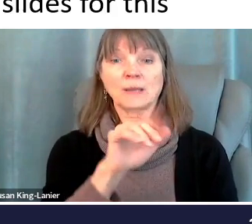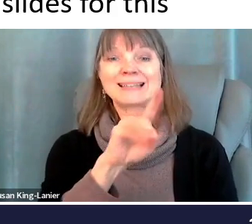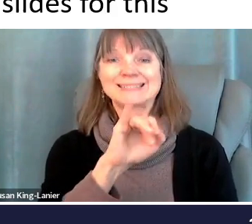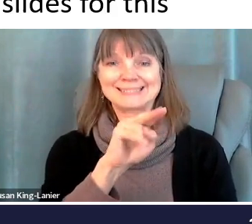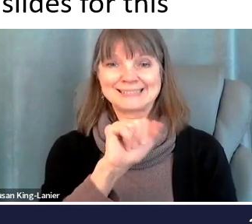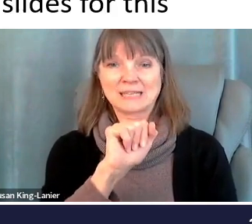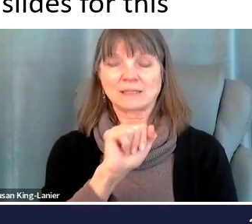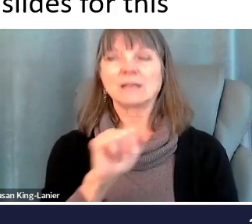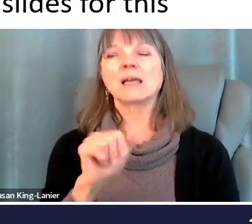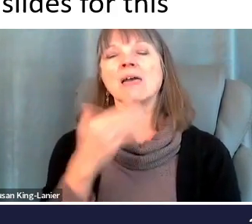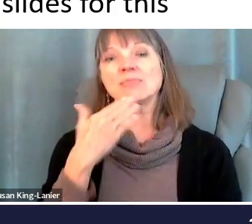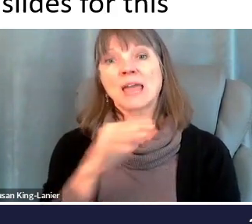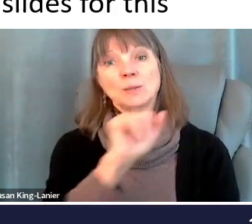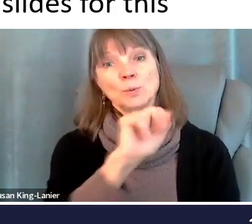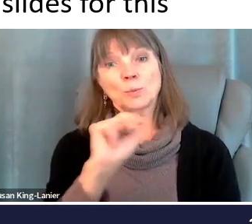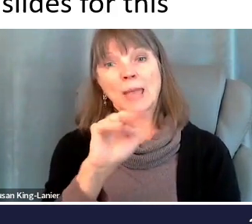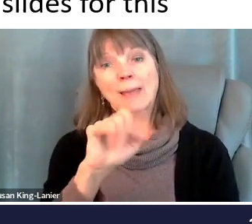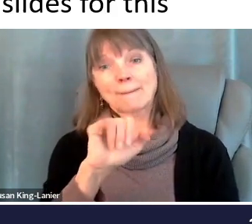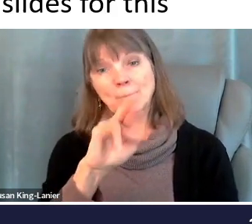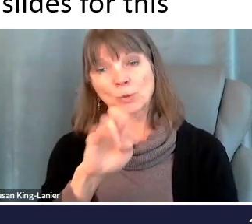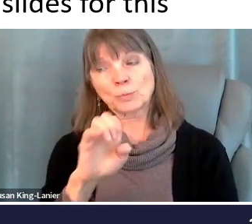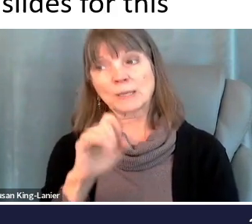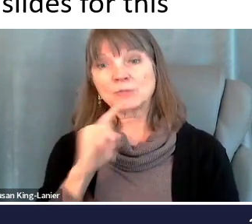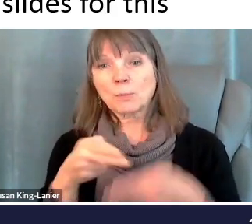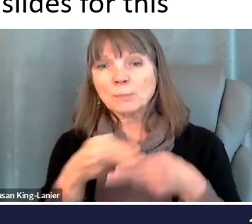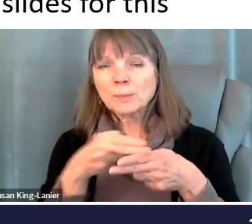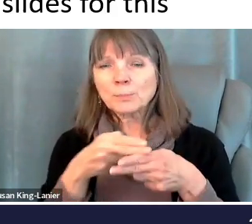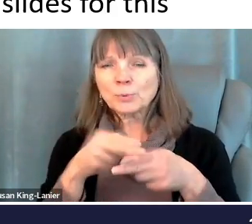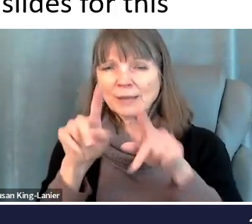Thank you. Anne Marie, there will be a brief survey following